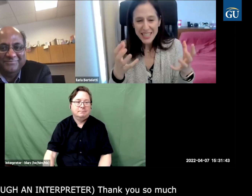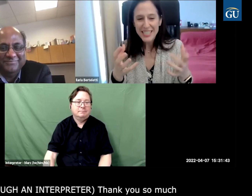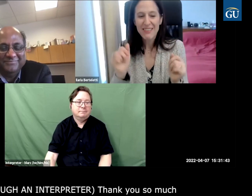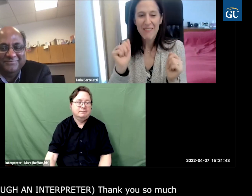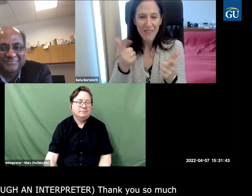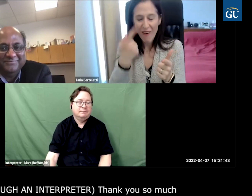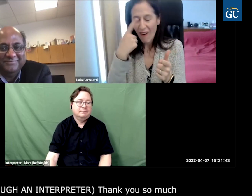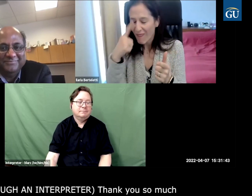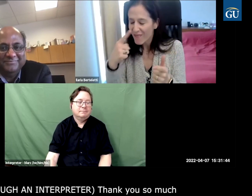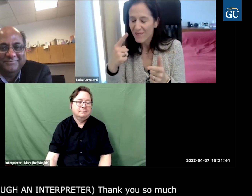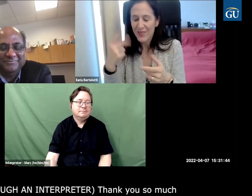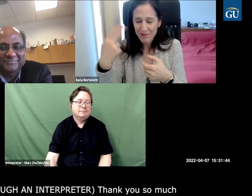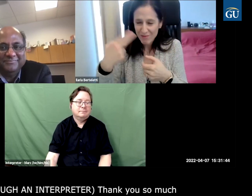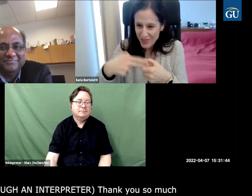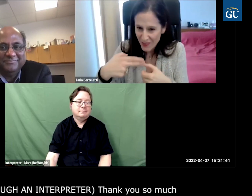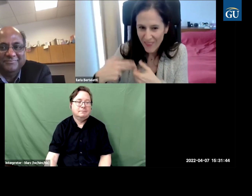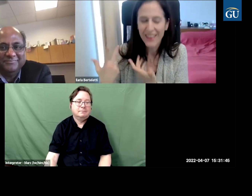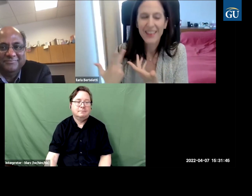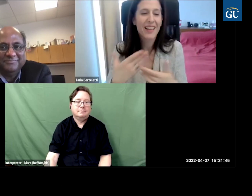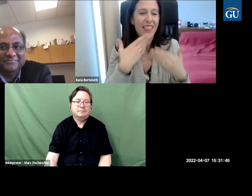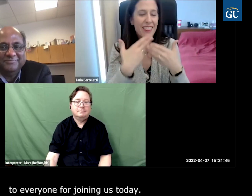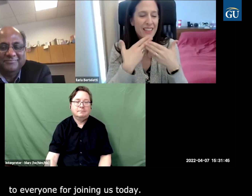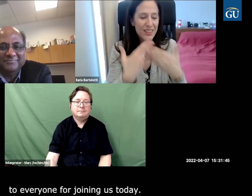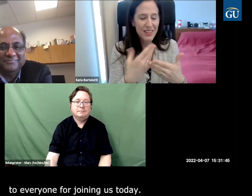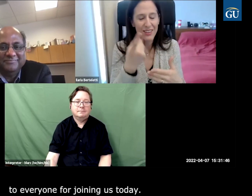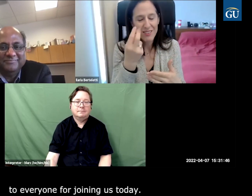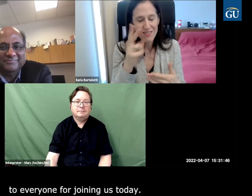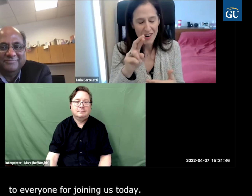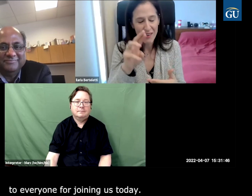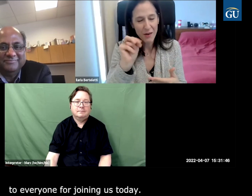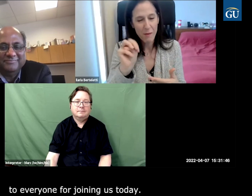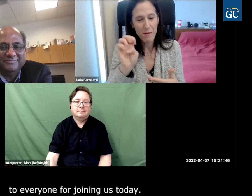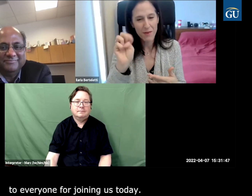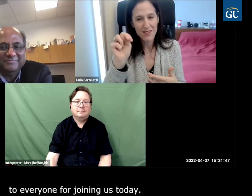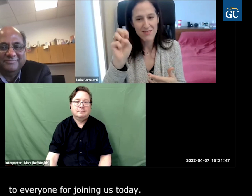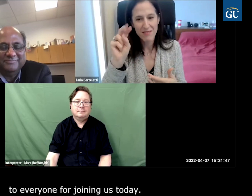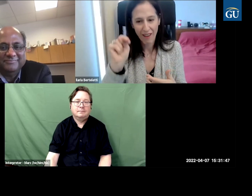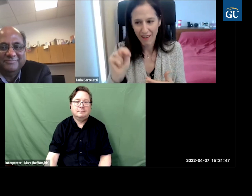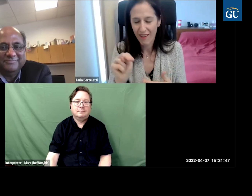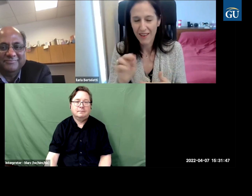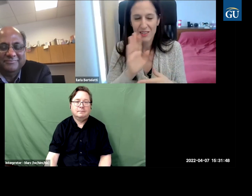thank you so much